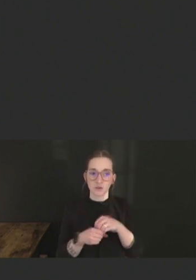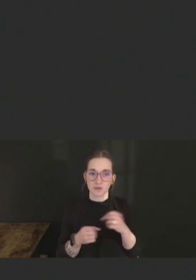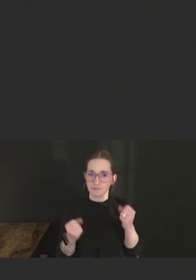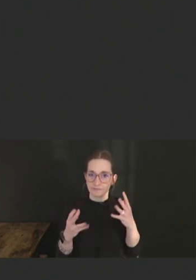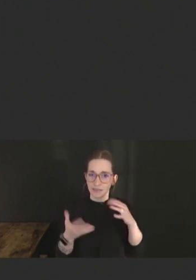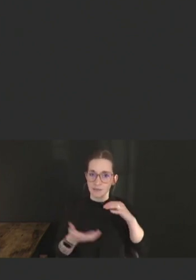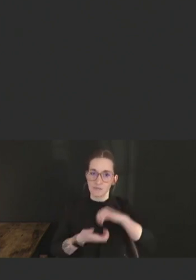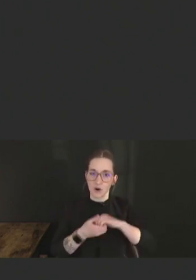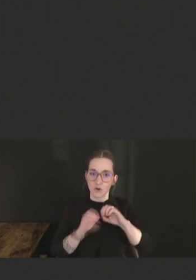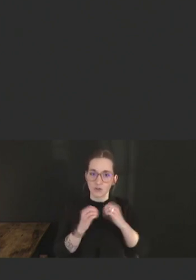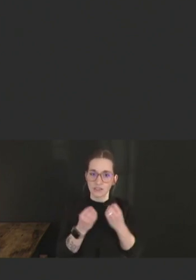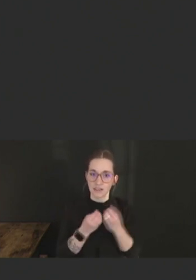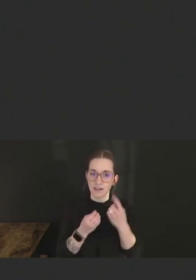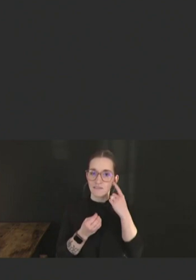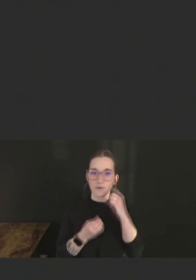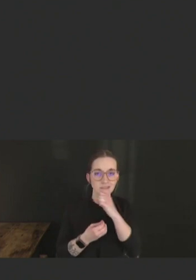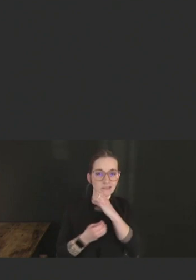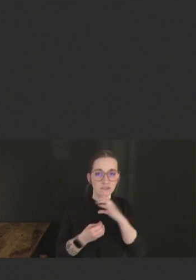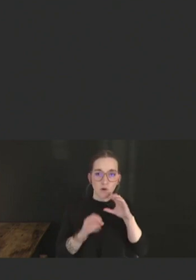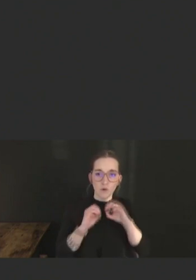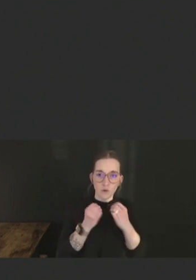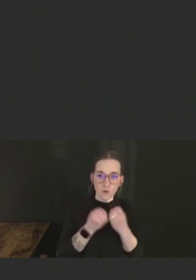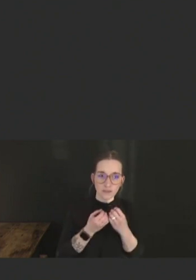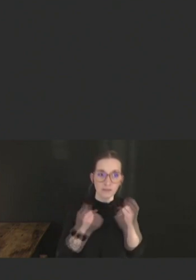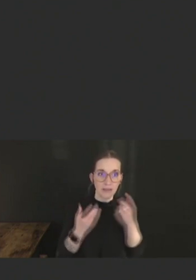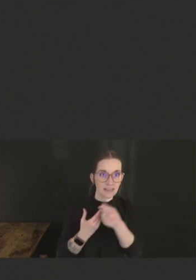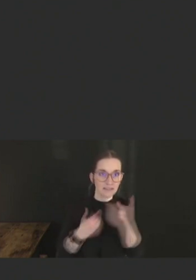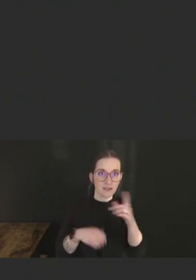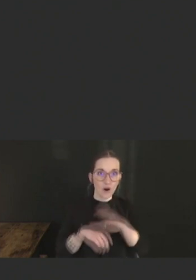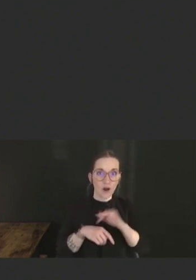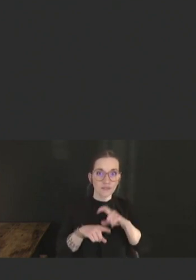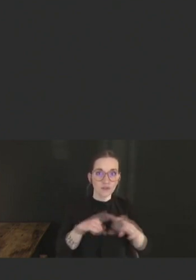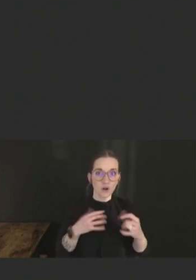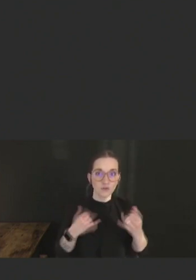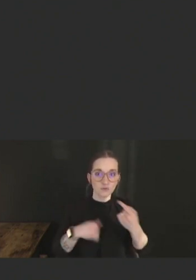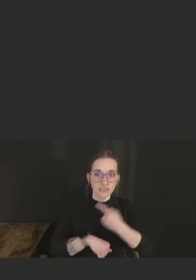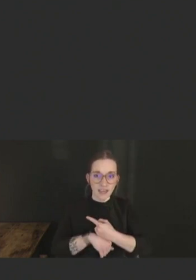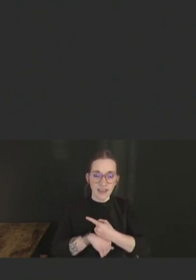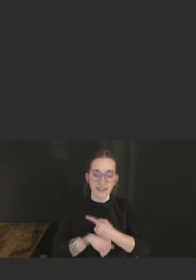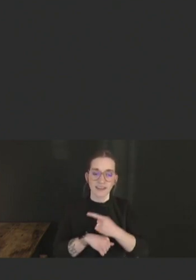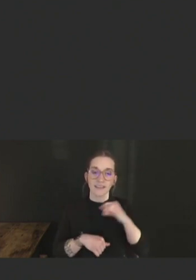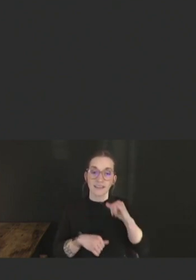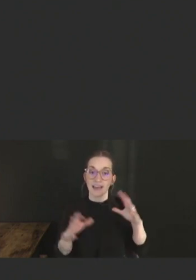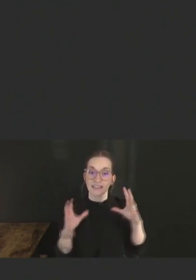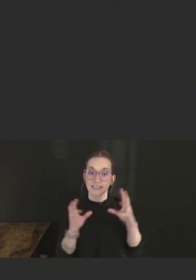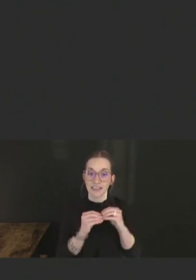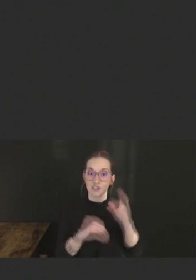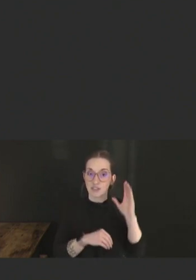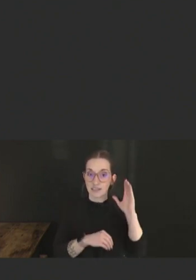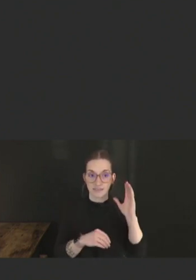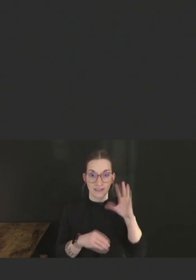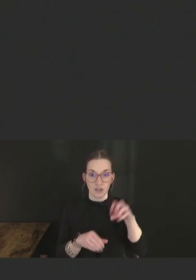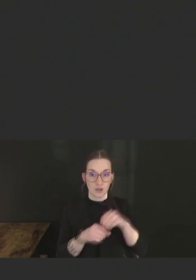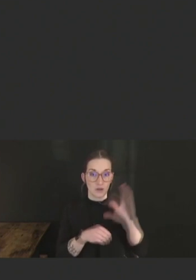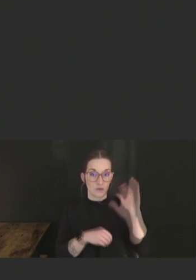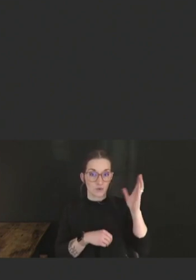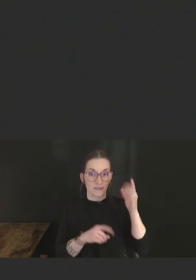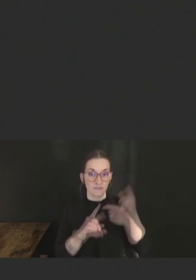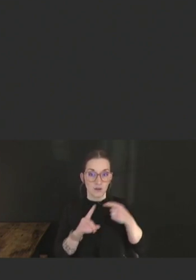space, a number who are on the call today. And these sessions included presentations from CDC, local health departments, and other